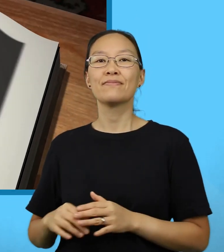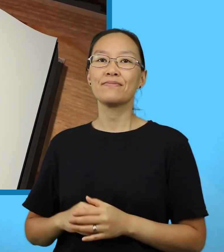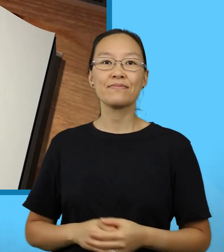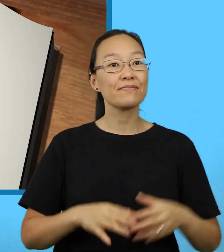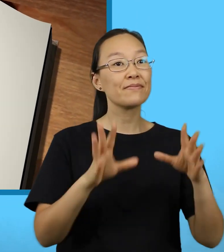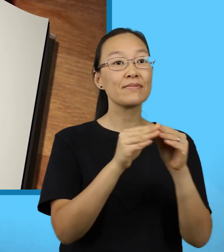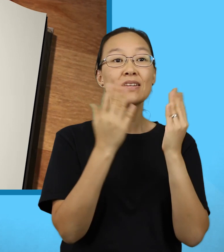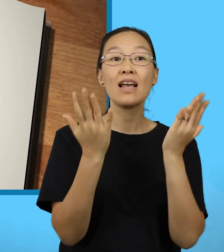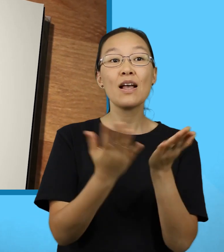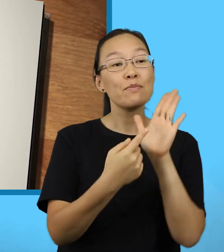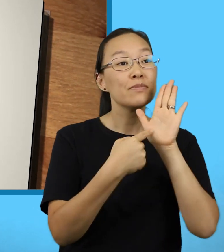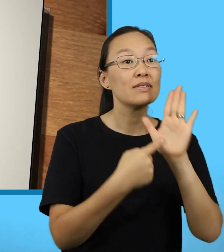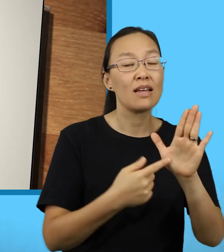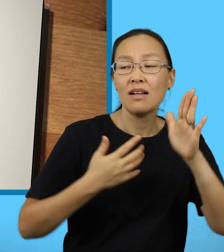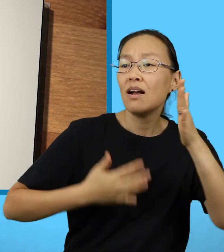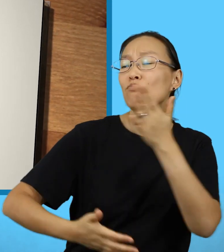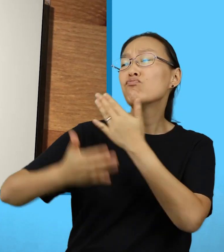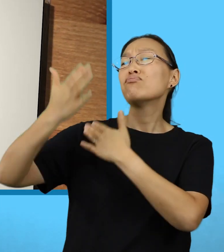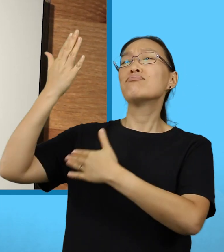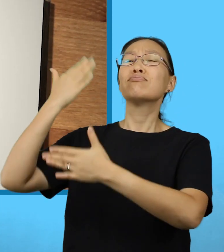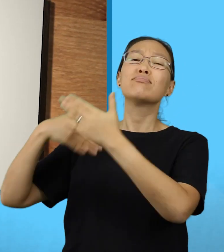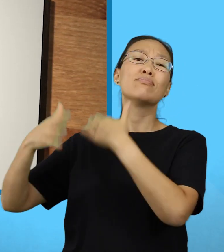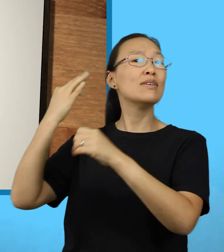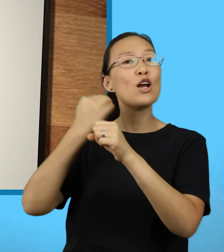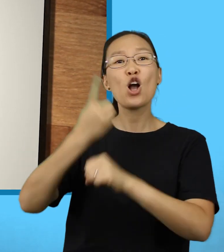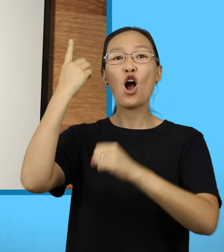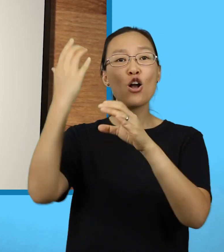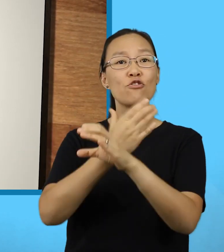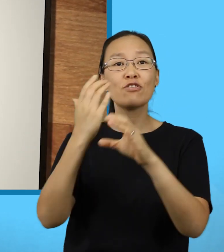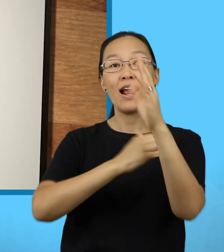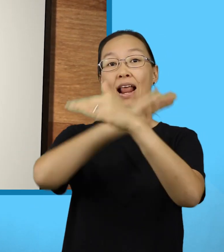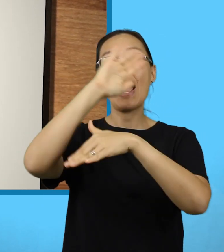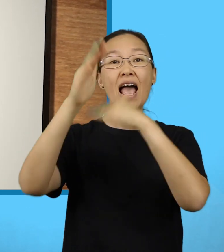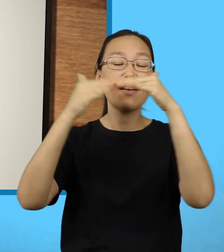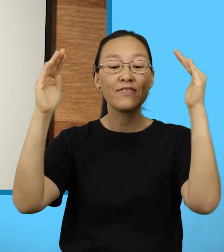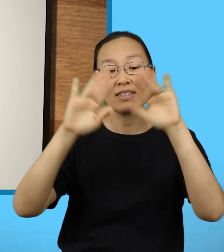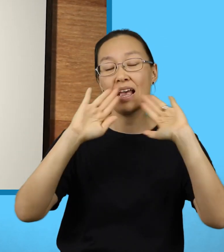[Narrator] The Bible says, "In the beginning God created the heavens and the earth."